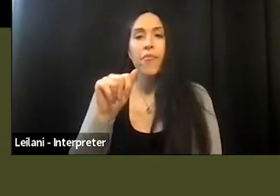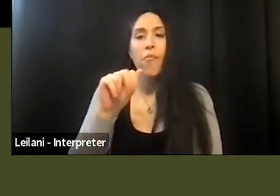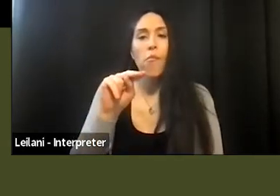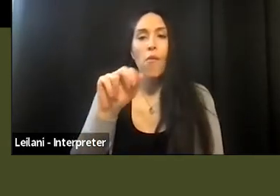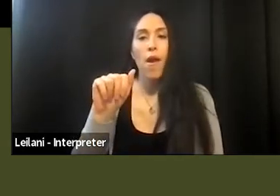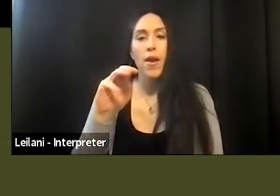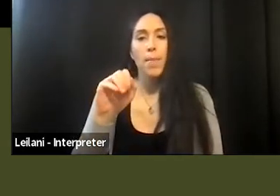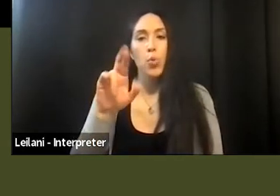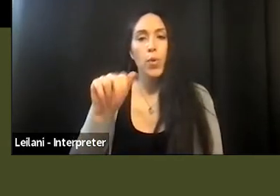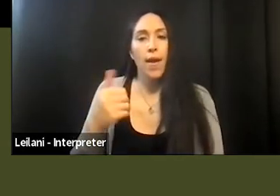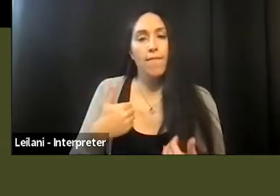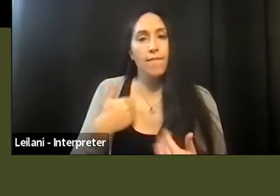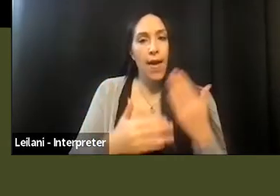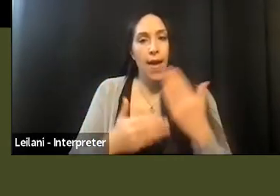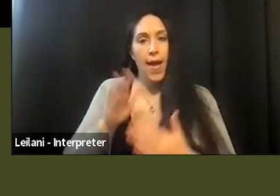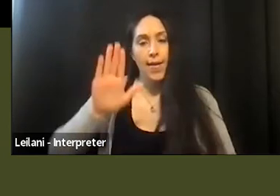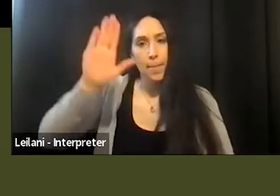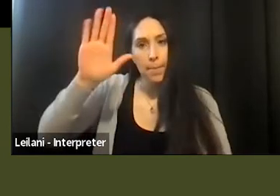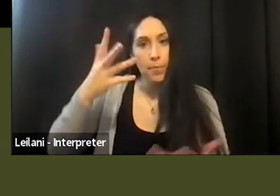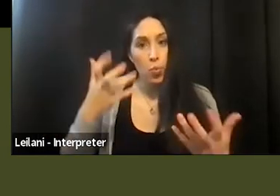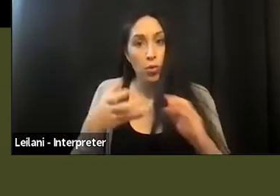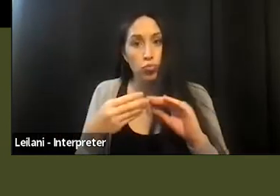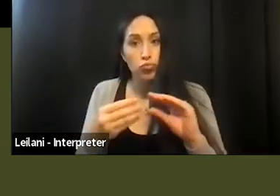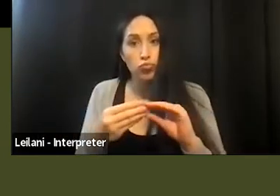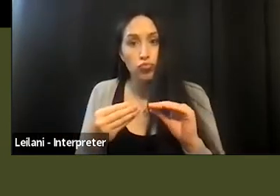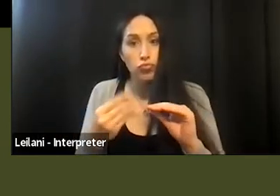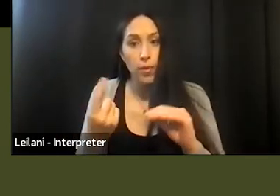Anna, you wanna add something to the conversation? [Anna] Yes.